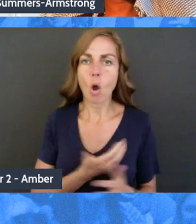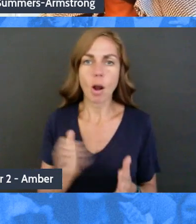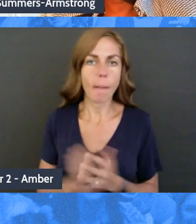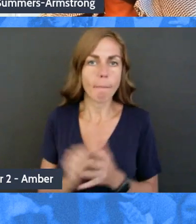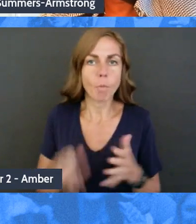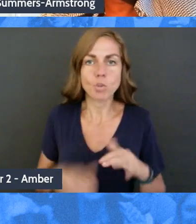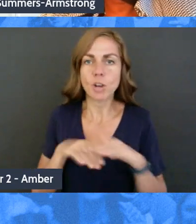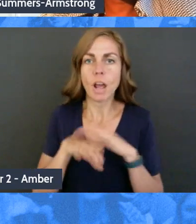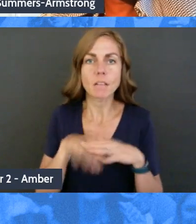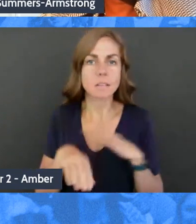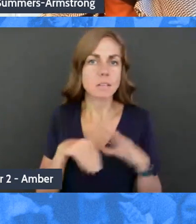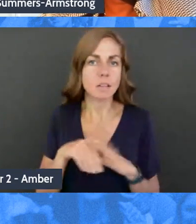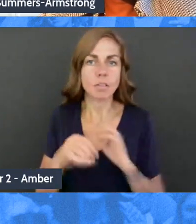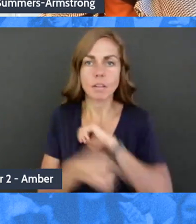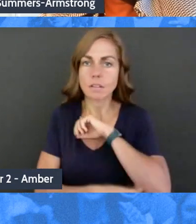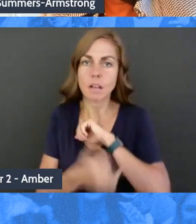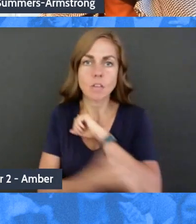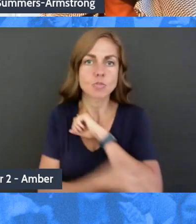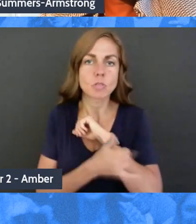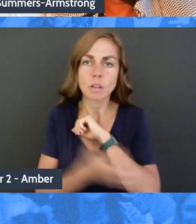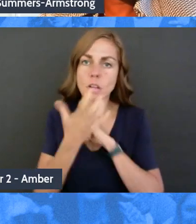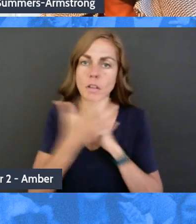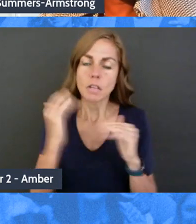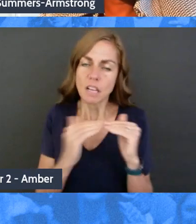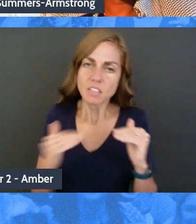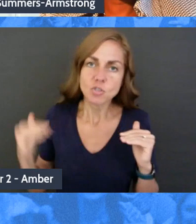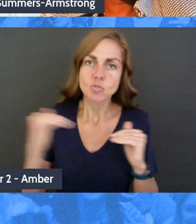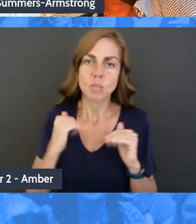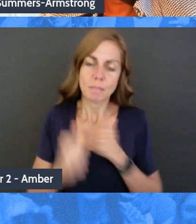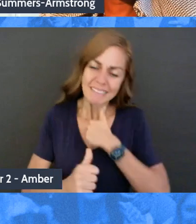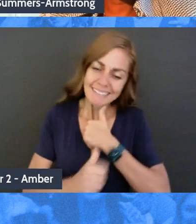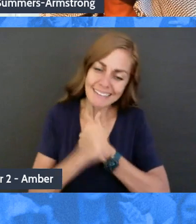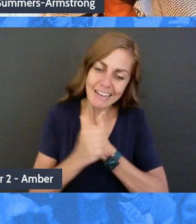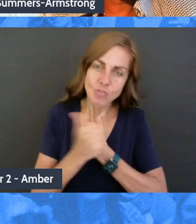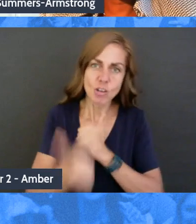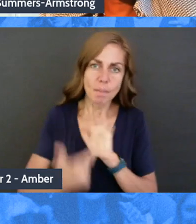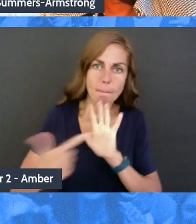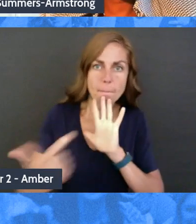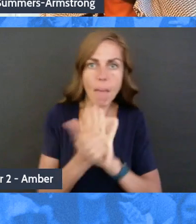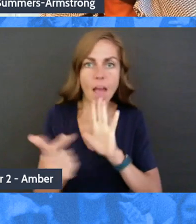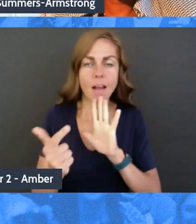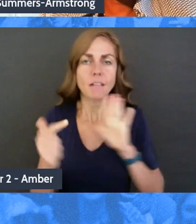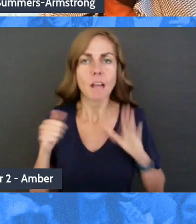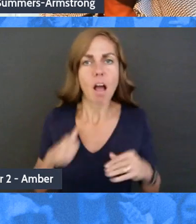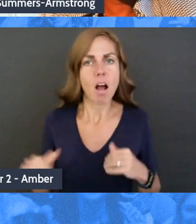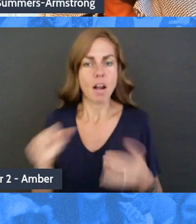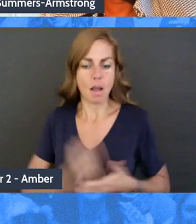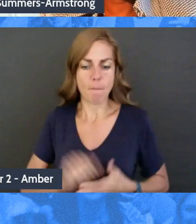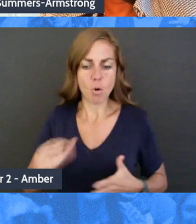These extreme, dangerous bans on abortion are blatantly unconstitutional.